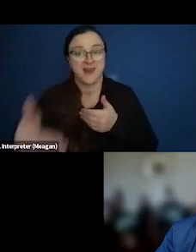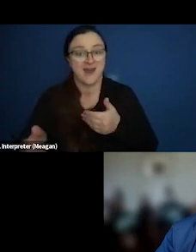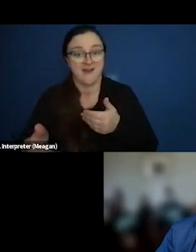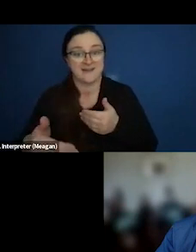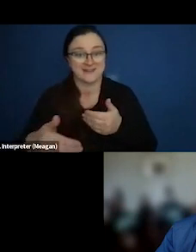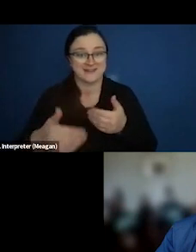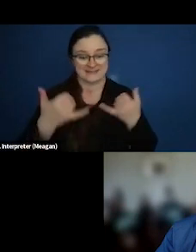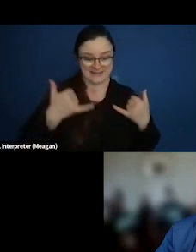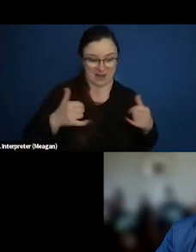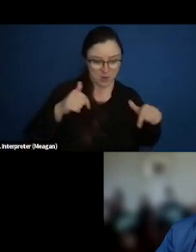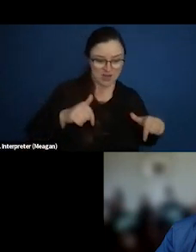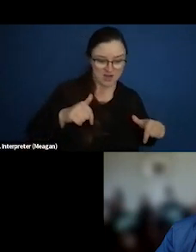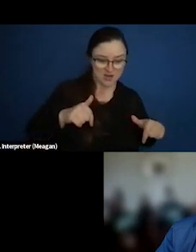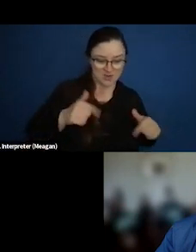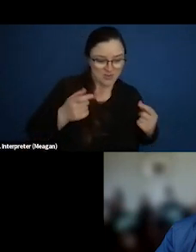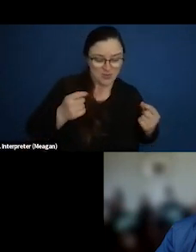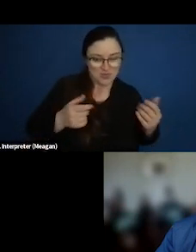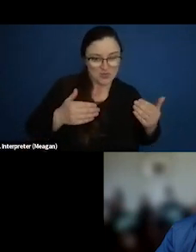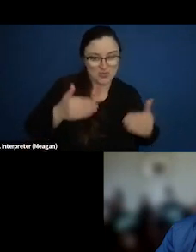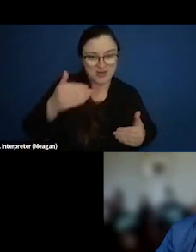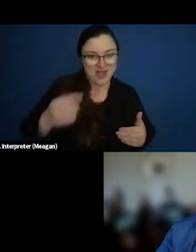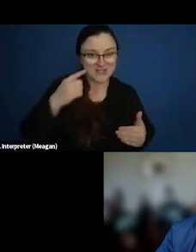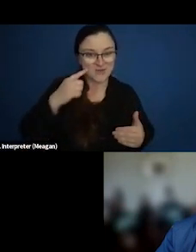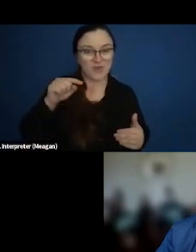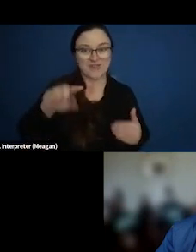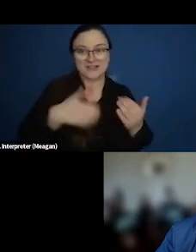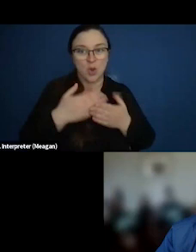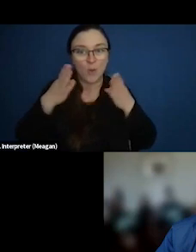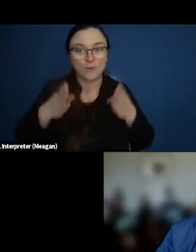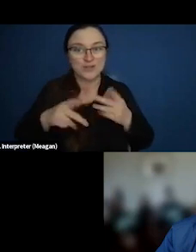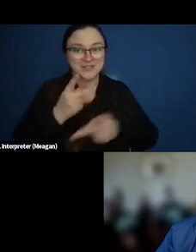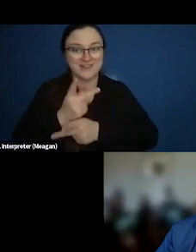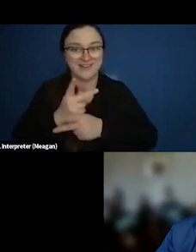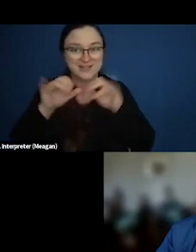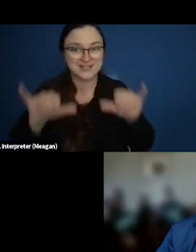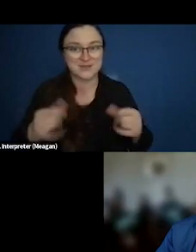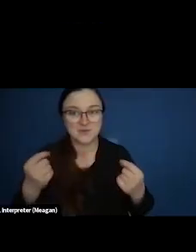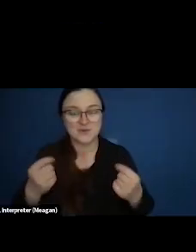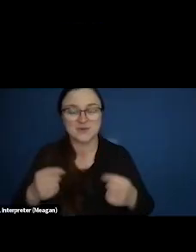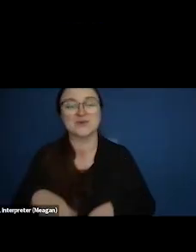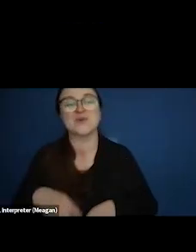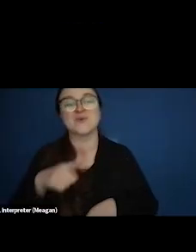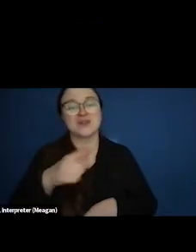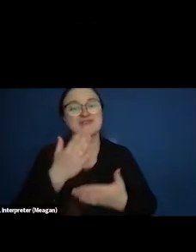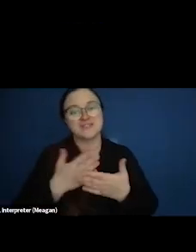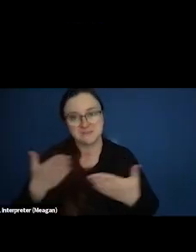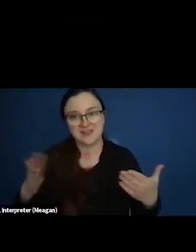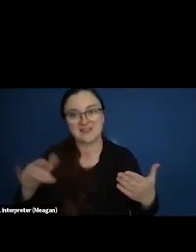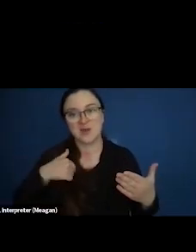to this vision of this whole person care system?" Here are some steps that we wanted to...